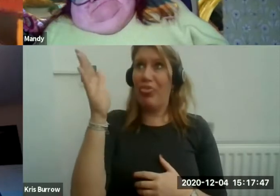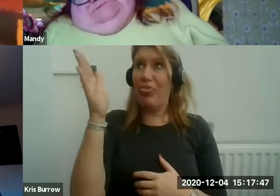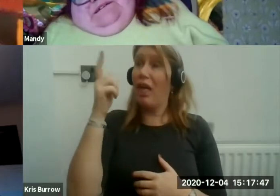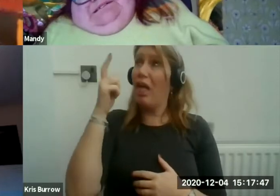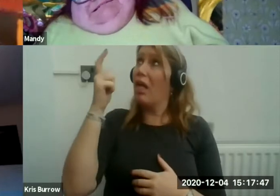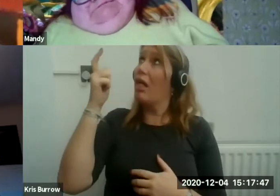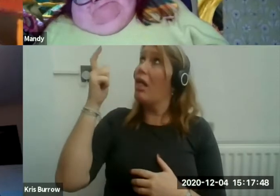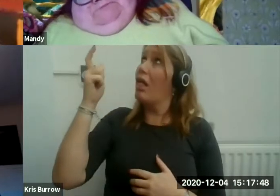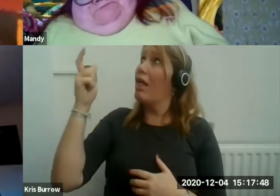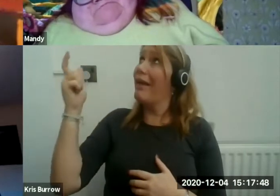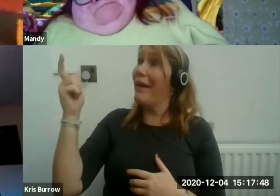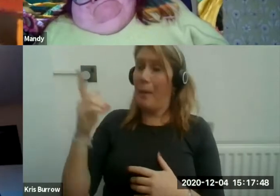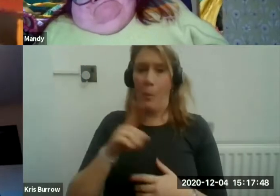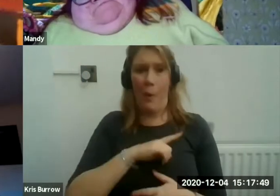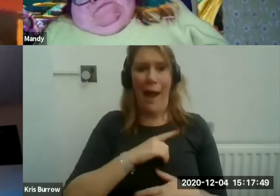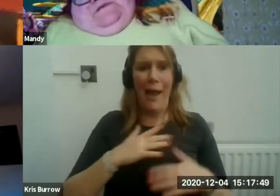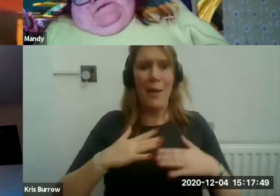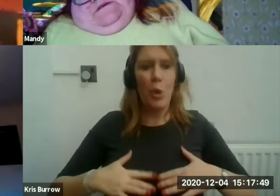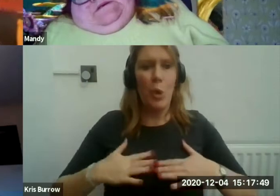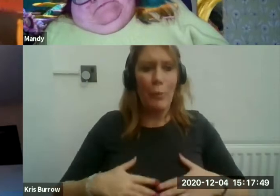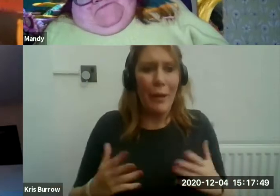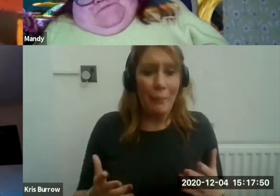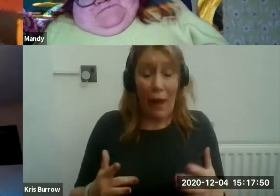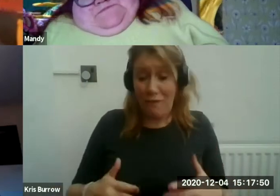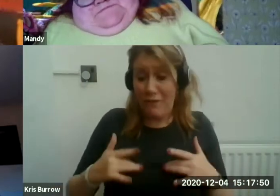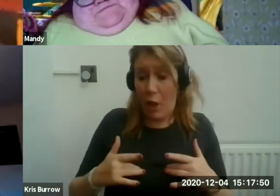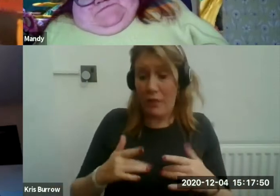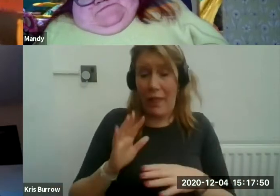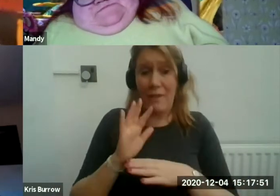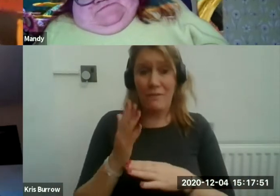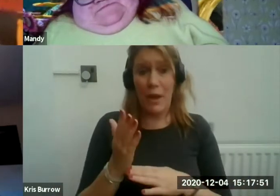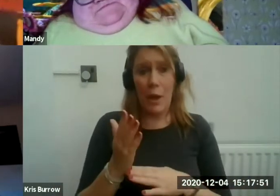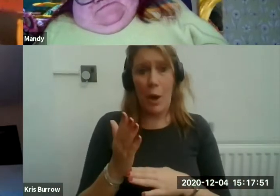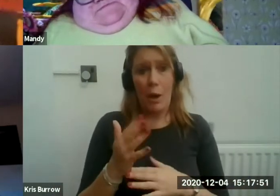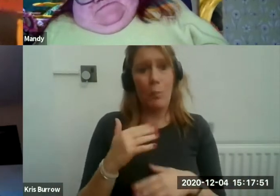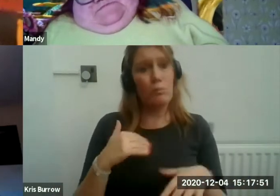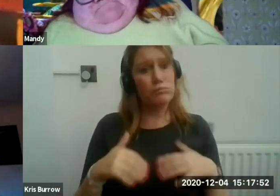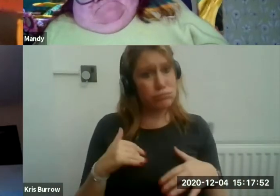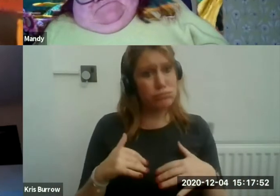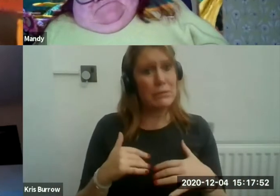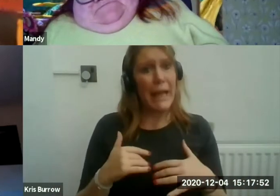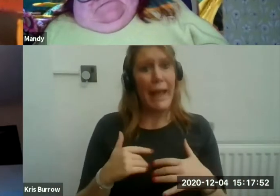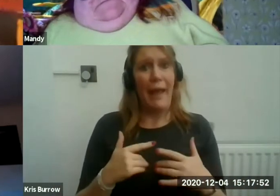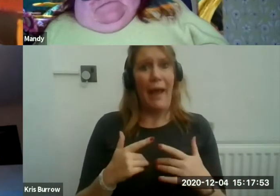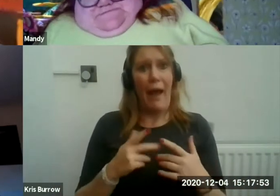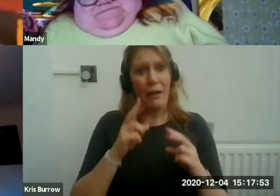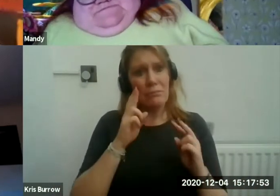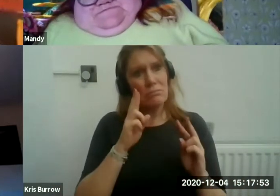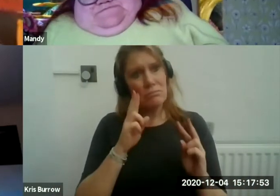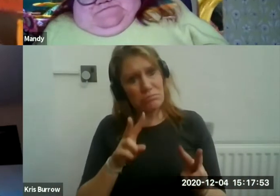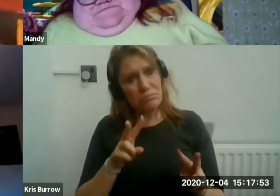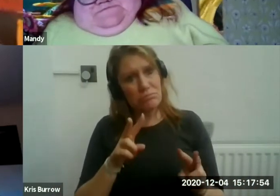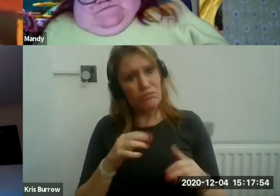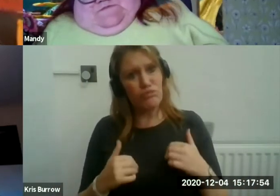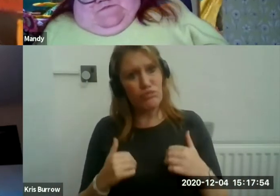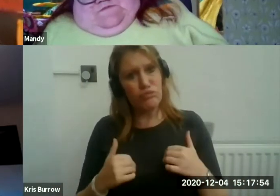And I did find the film extremely dynamic and it held my interest. Mandy was this